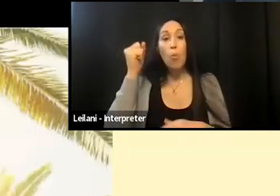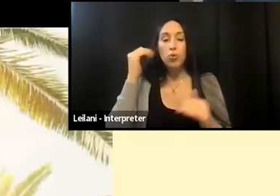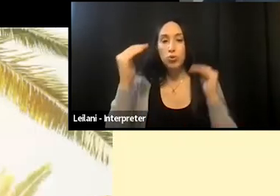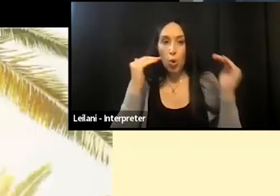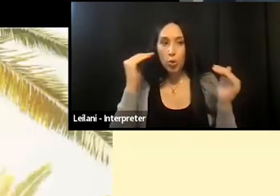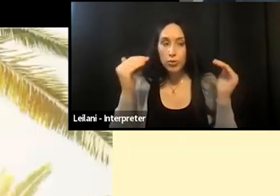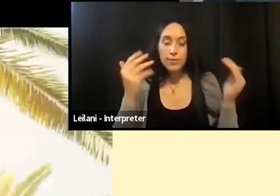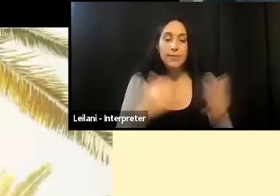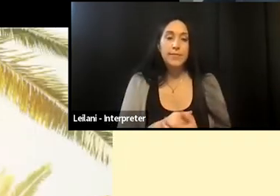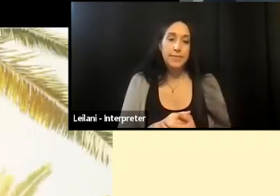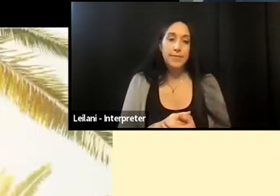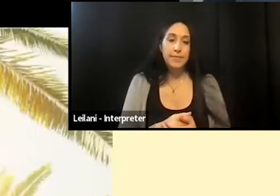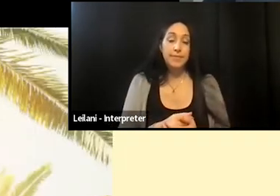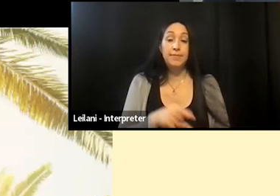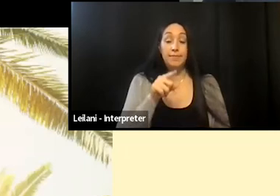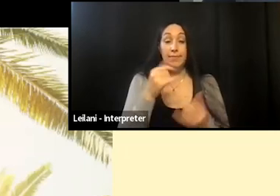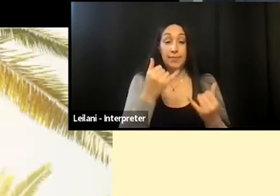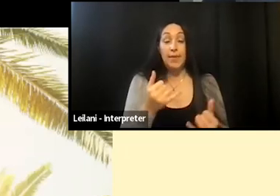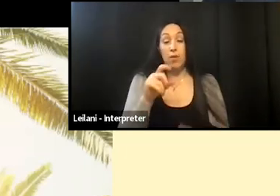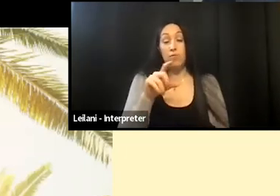So regarding aging in place. Next slide.